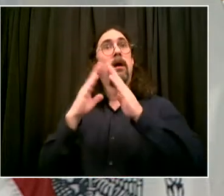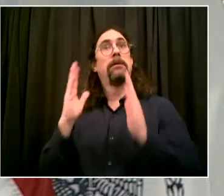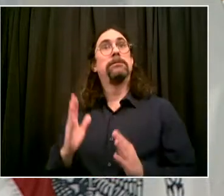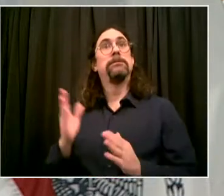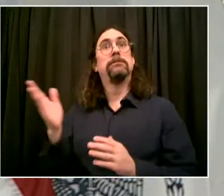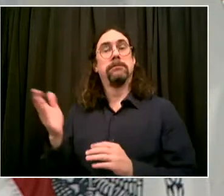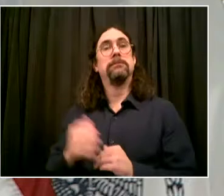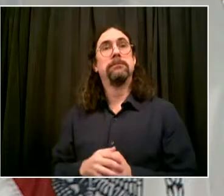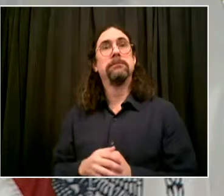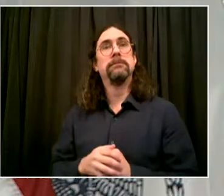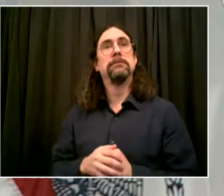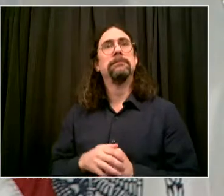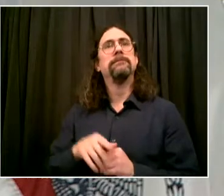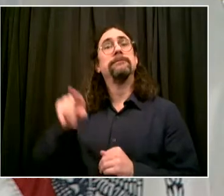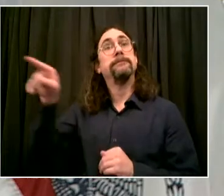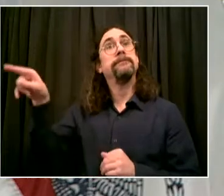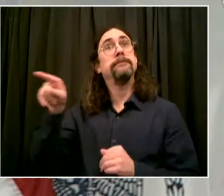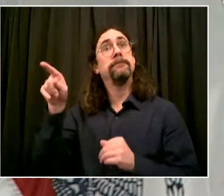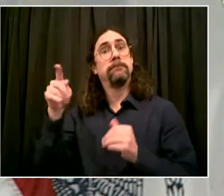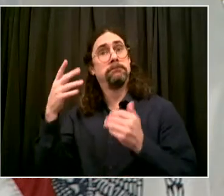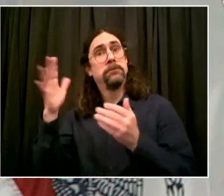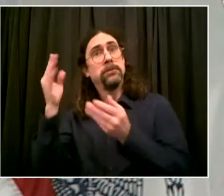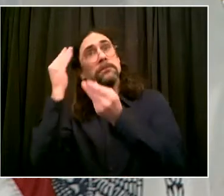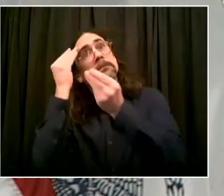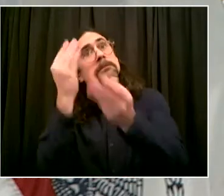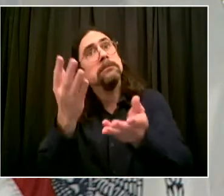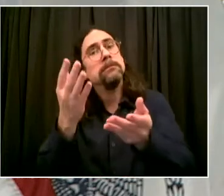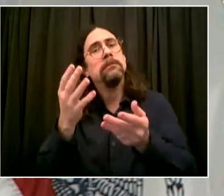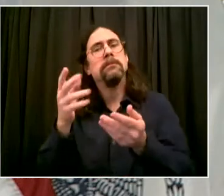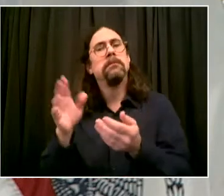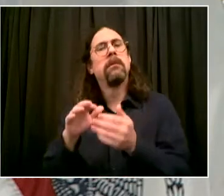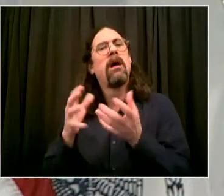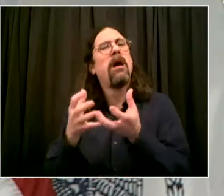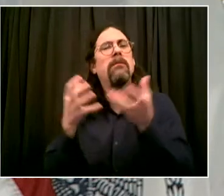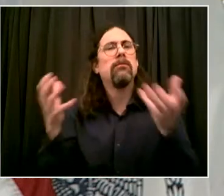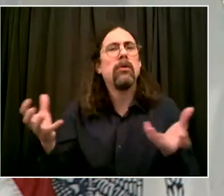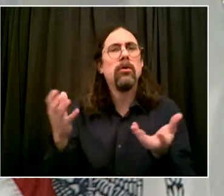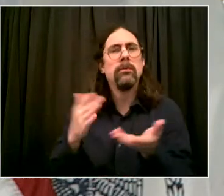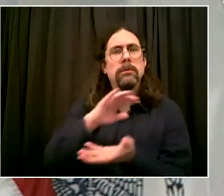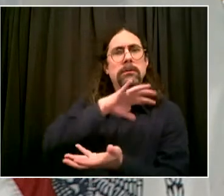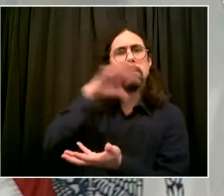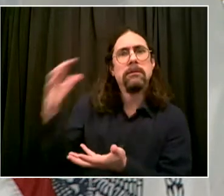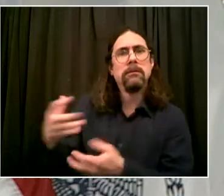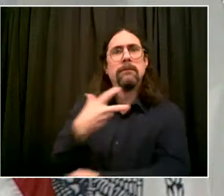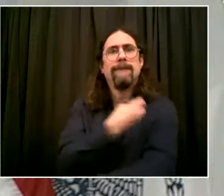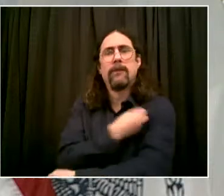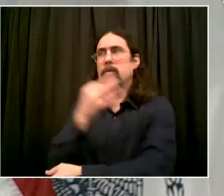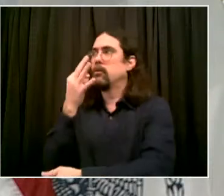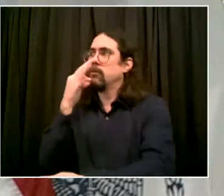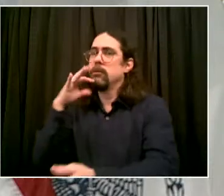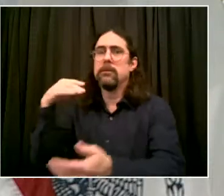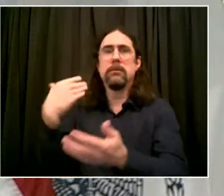CITY IS EXPECTING TO GET THIS WEEK AND HOW MANY CANCELLATIONS HE ALSO HAD TO DO APPOINTMENT